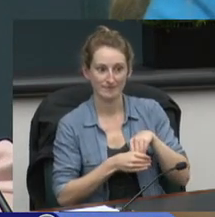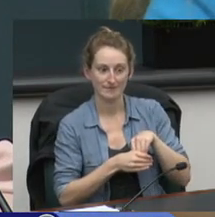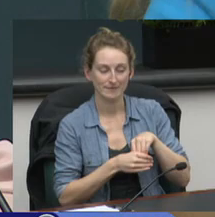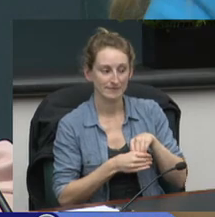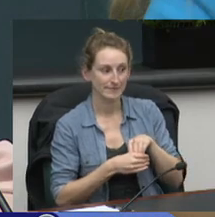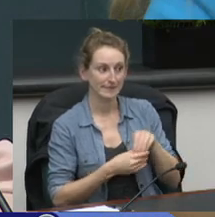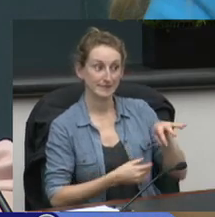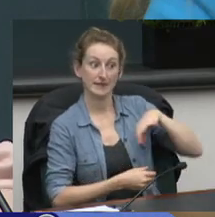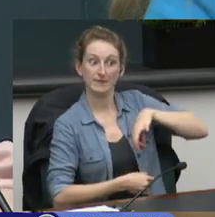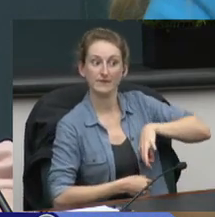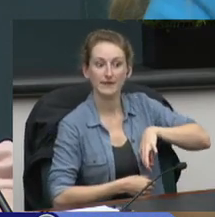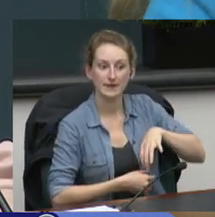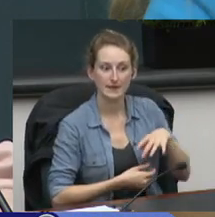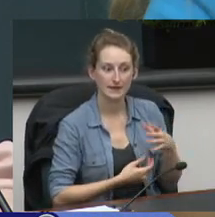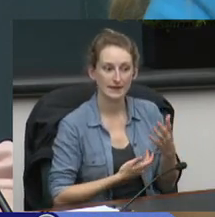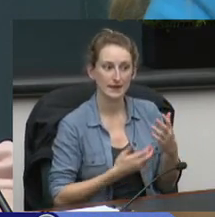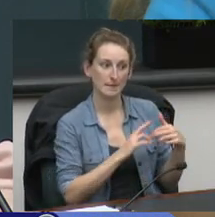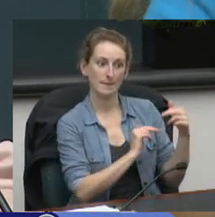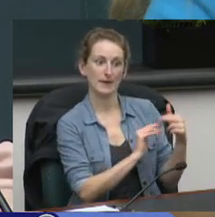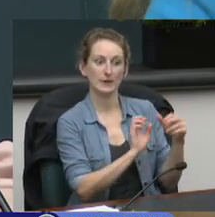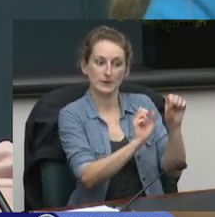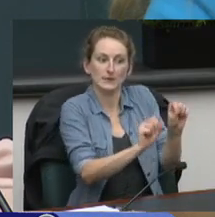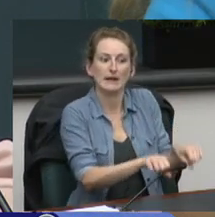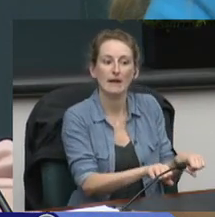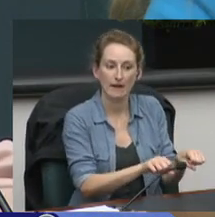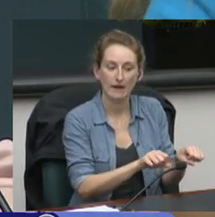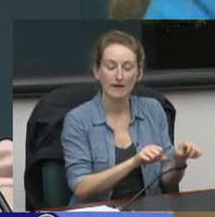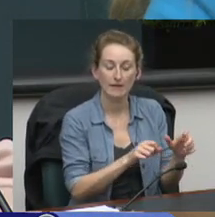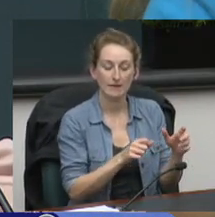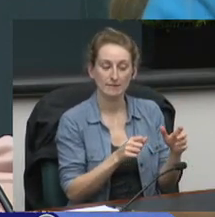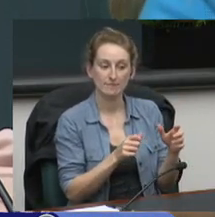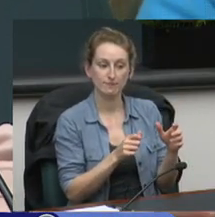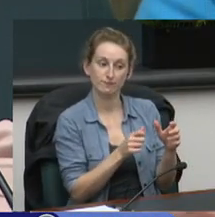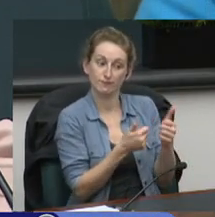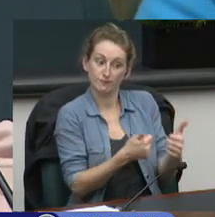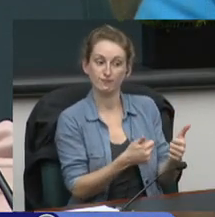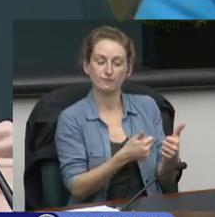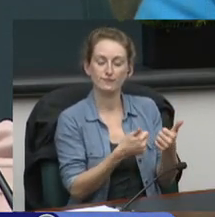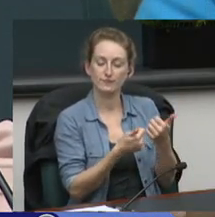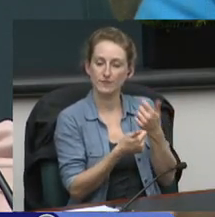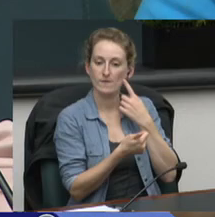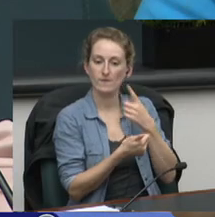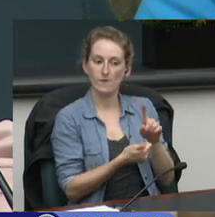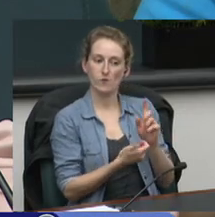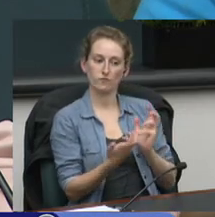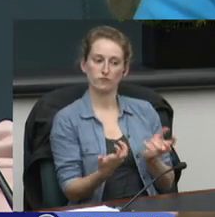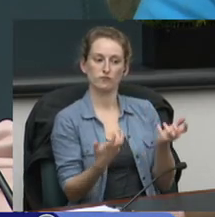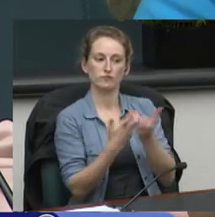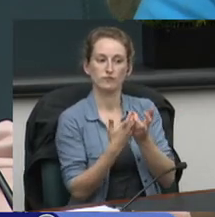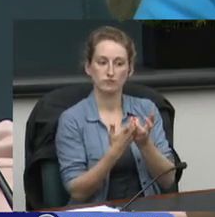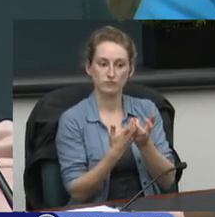that builders could do in order to accommodate again our populations who